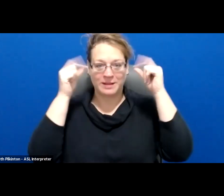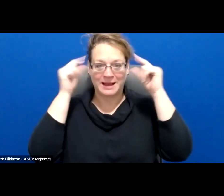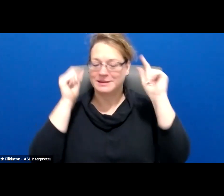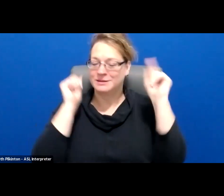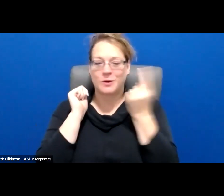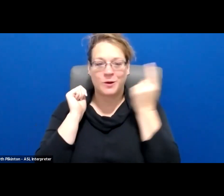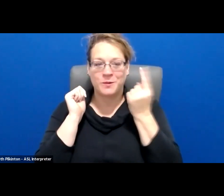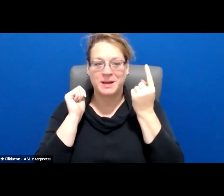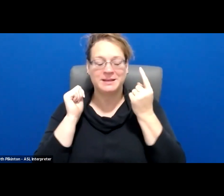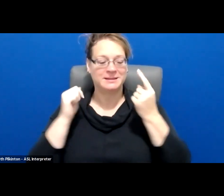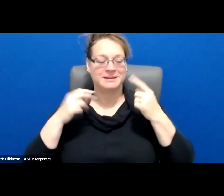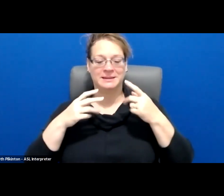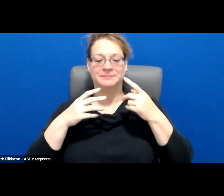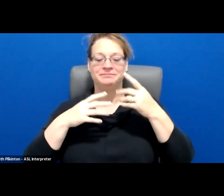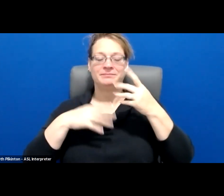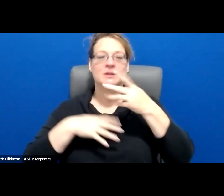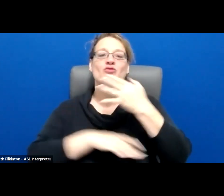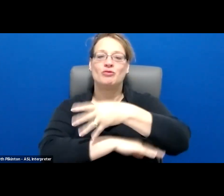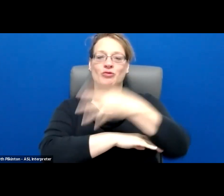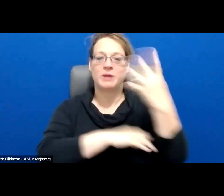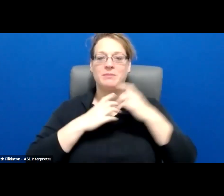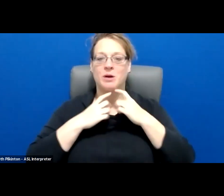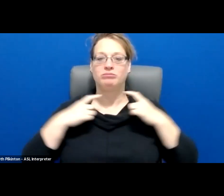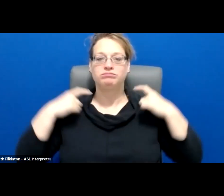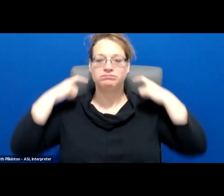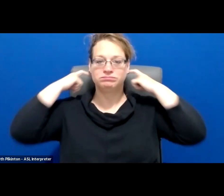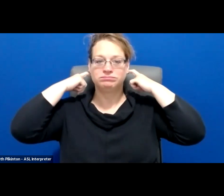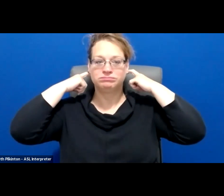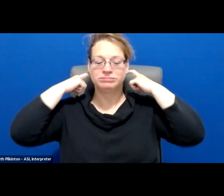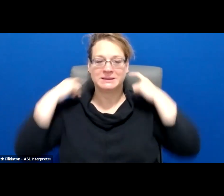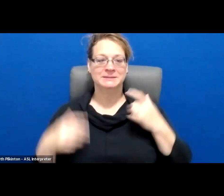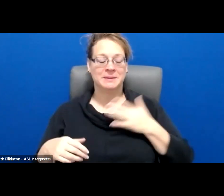with wavy blonde hair. I am a middle aged, I guess you can still stay middle-aged at 53, white woman